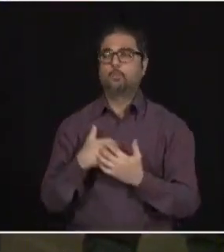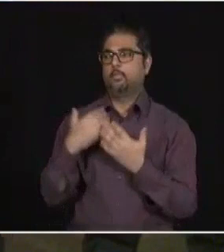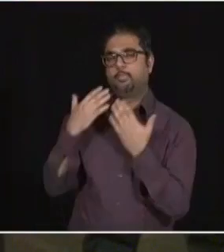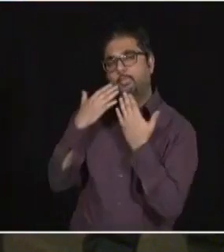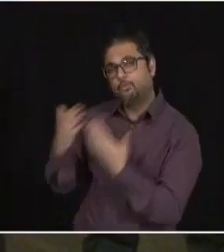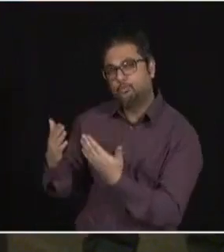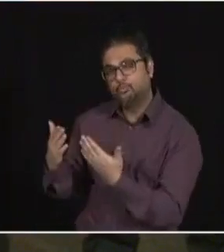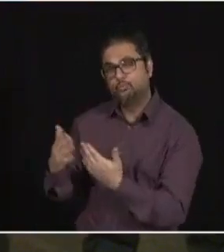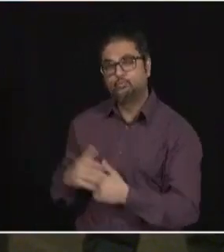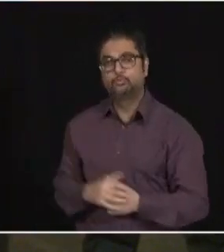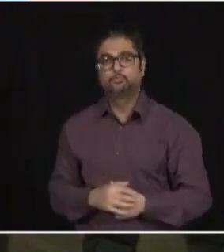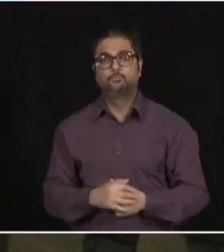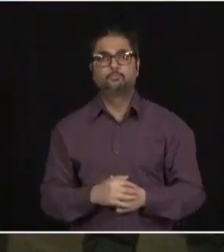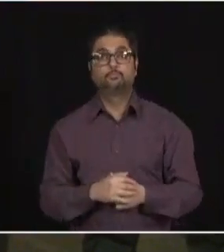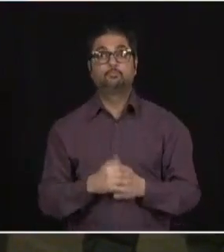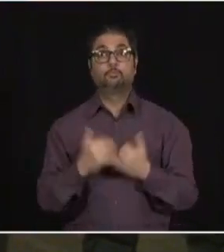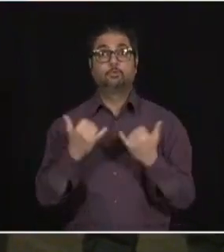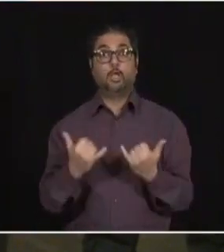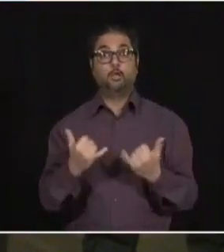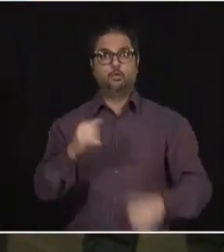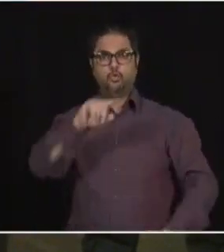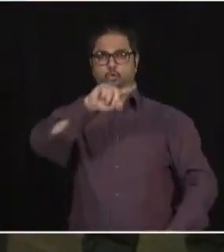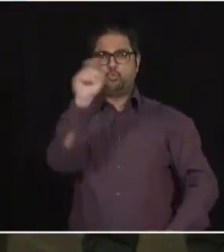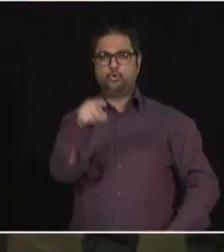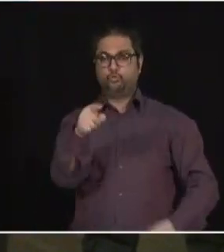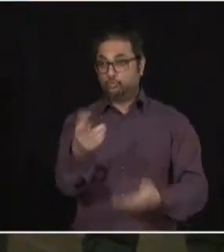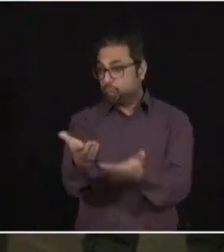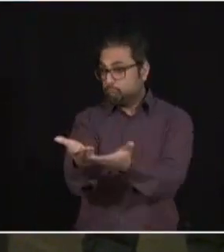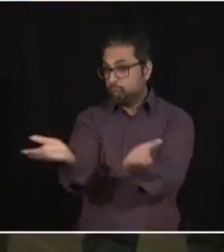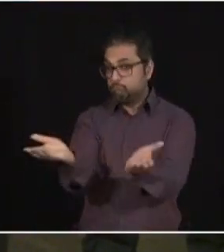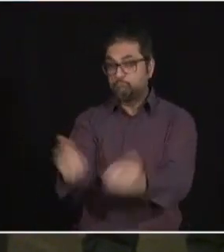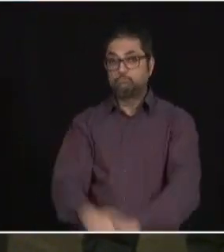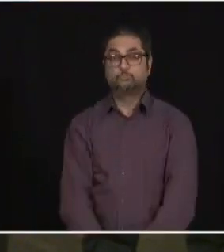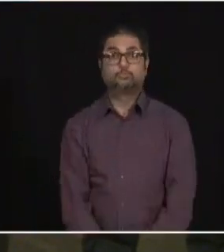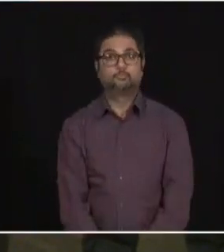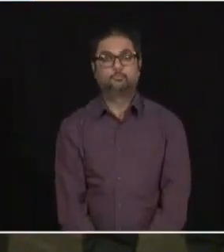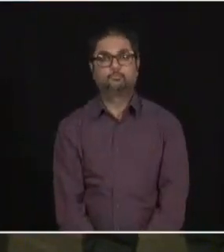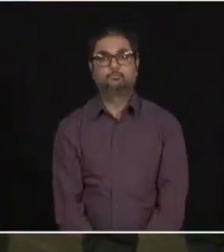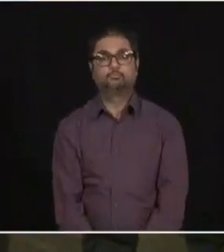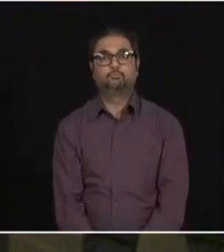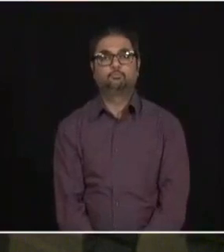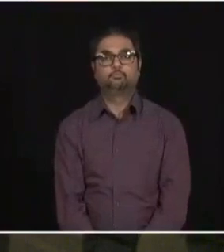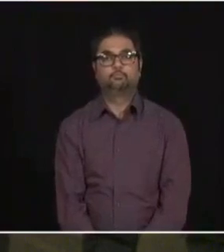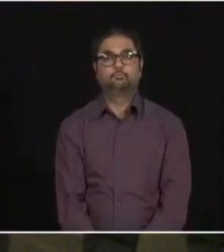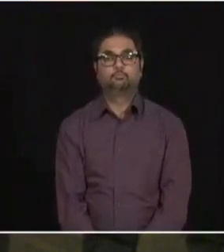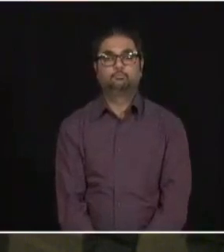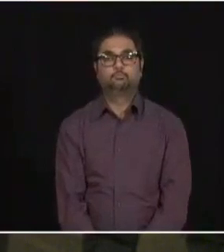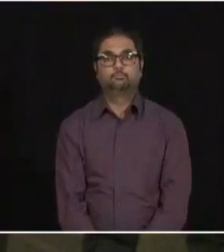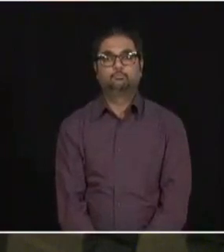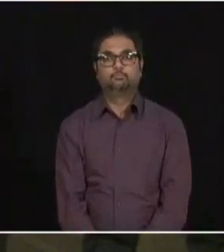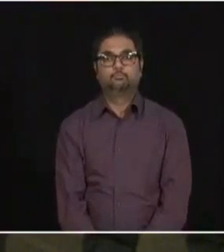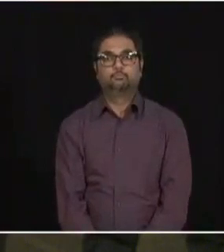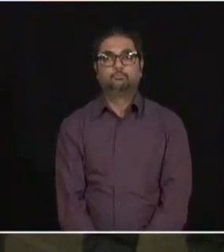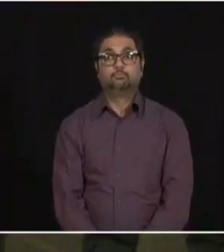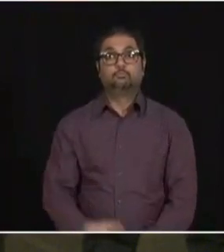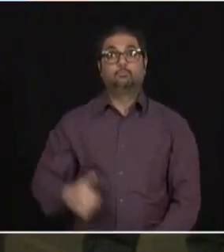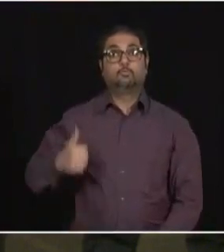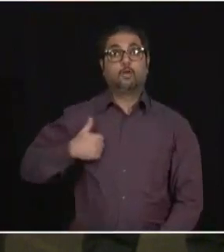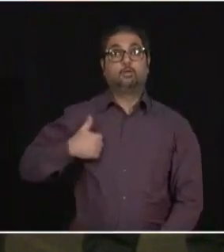please. First question comes from the Canadian Press. Hi,